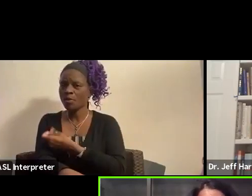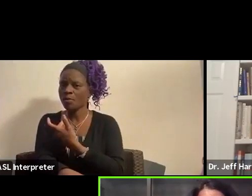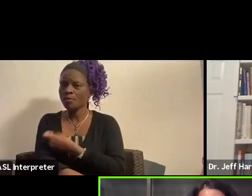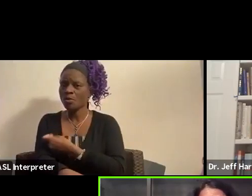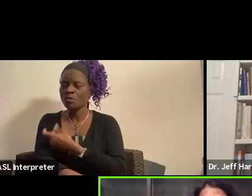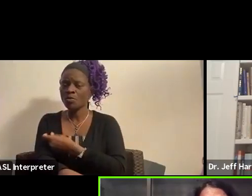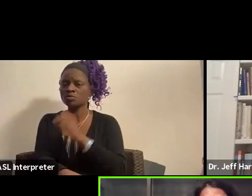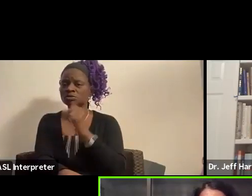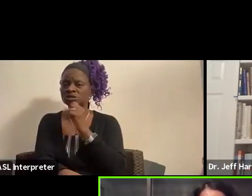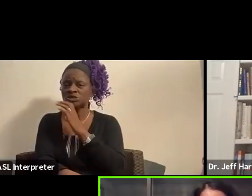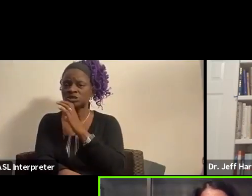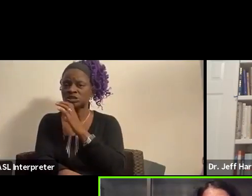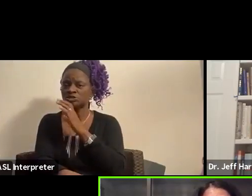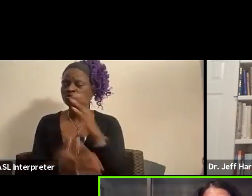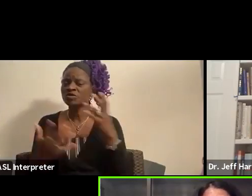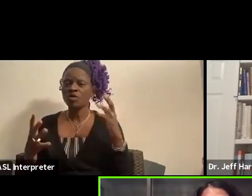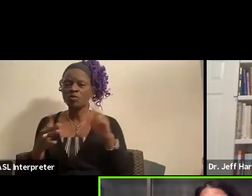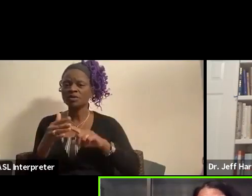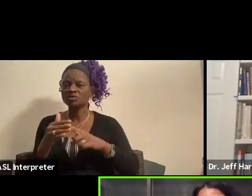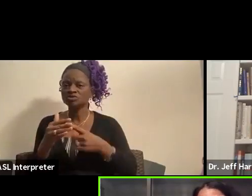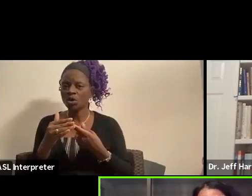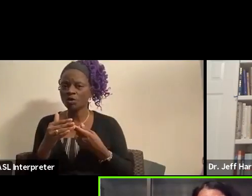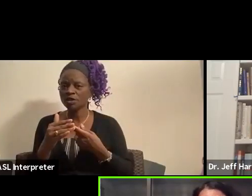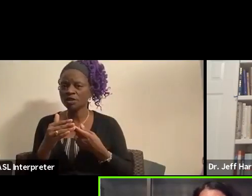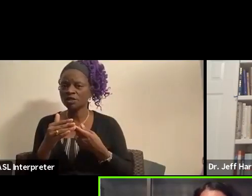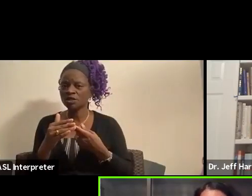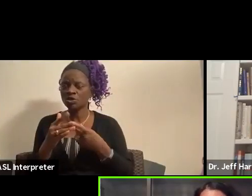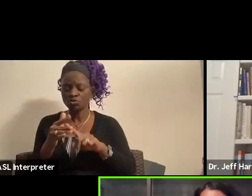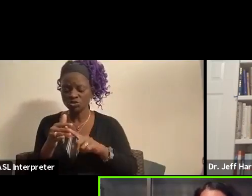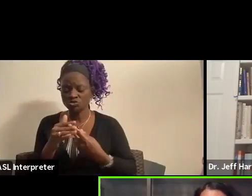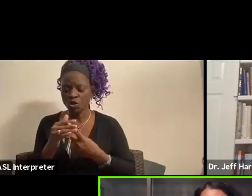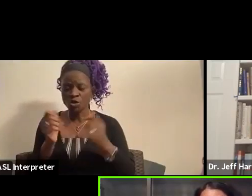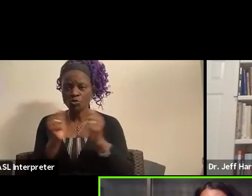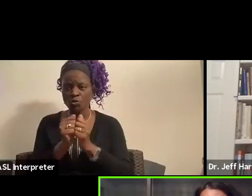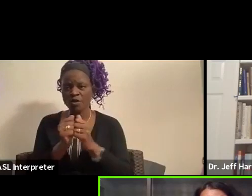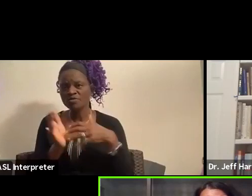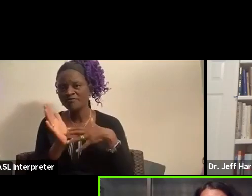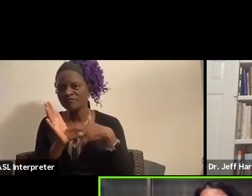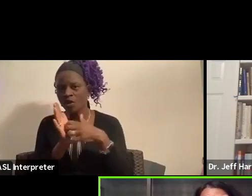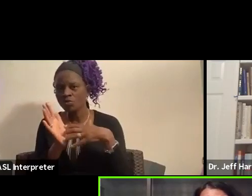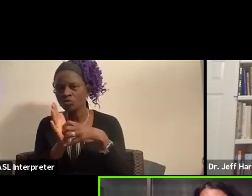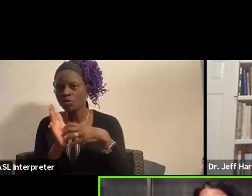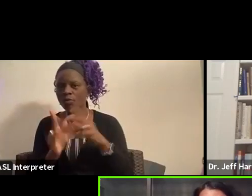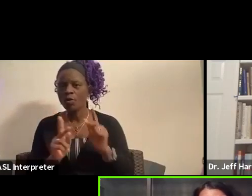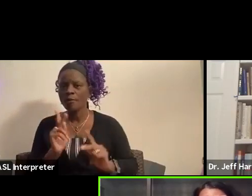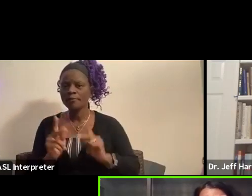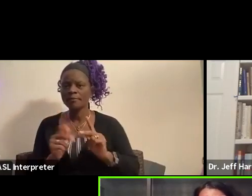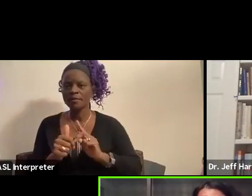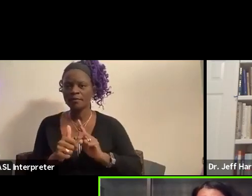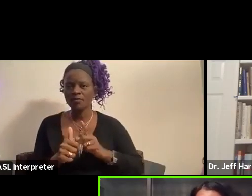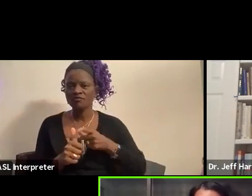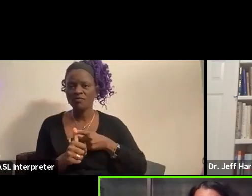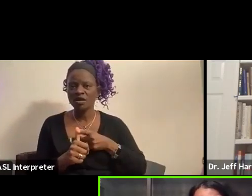We are going to the most vulnerable population. In fact, the prioritization based on age is